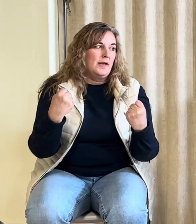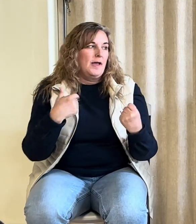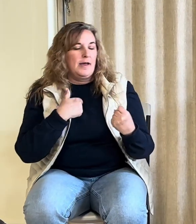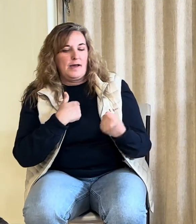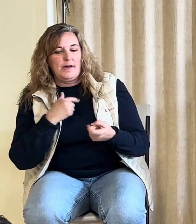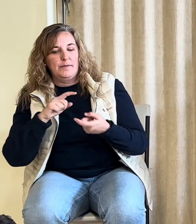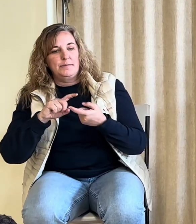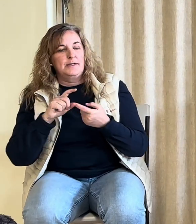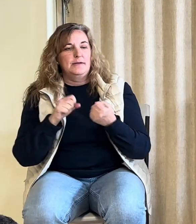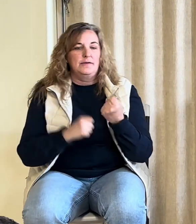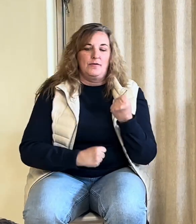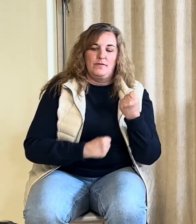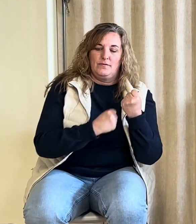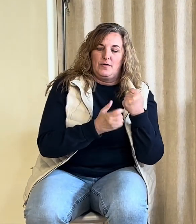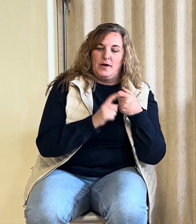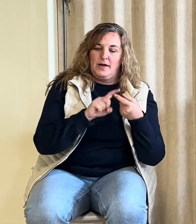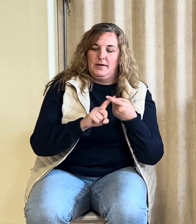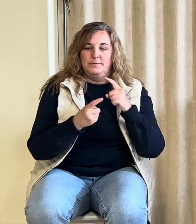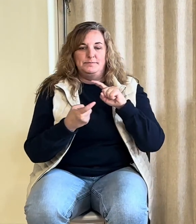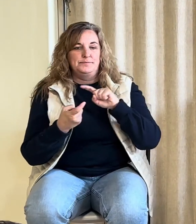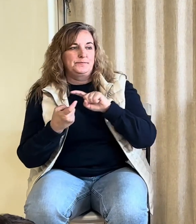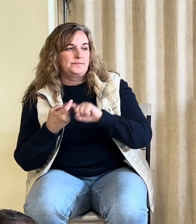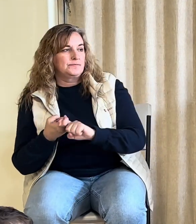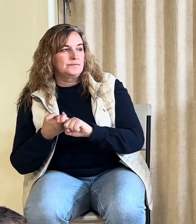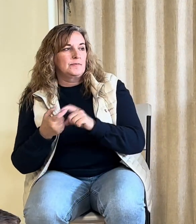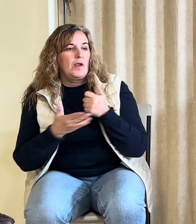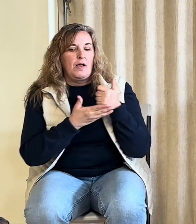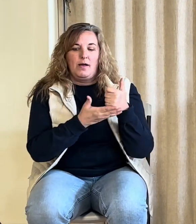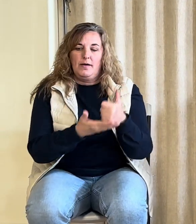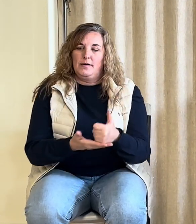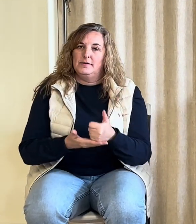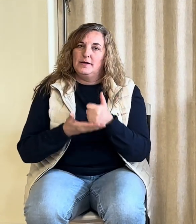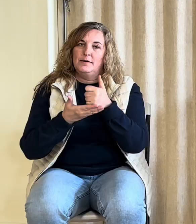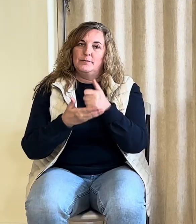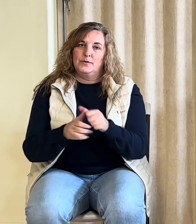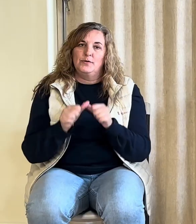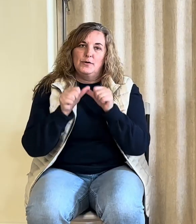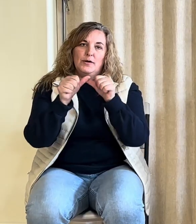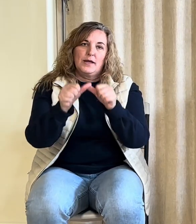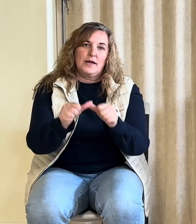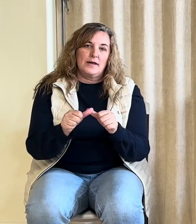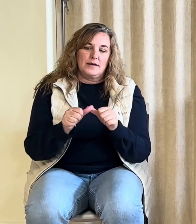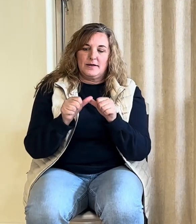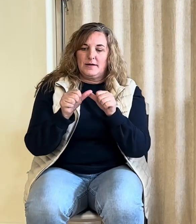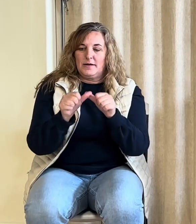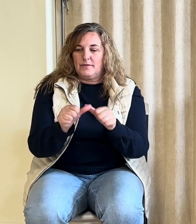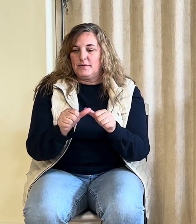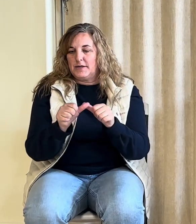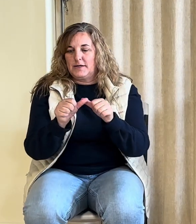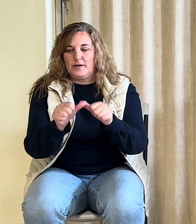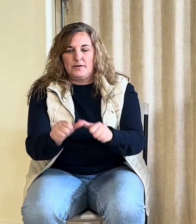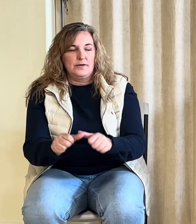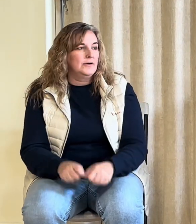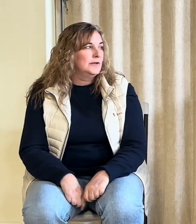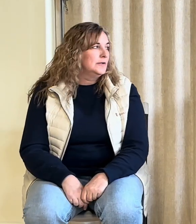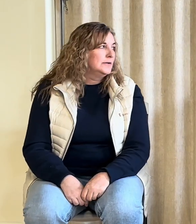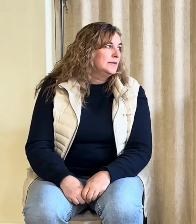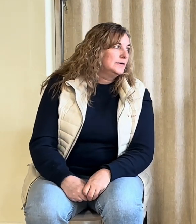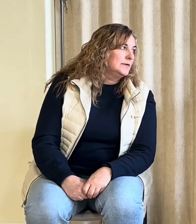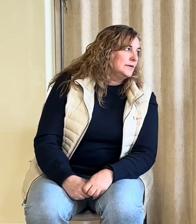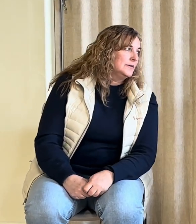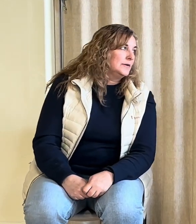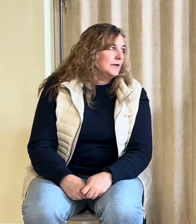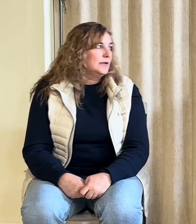And I'll be your friend I'll help you carry on